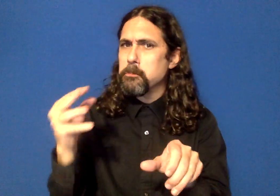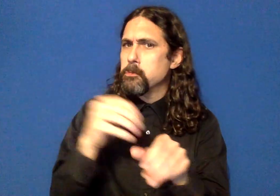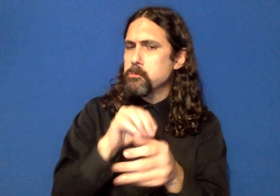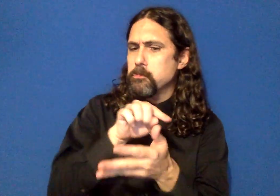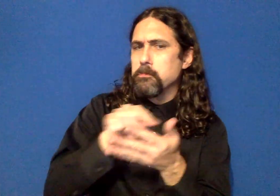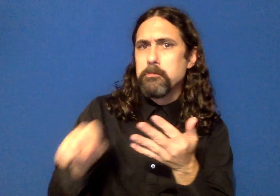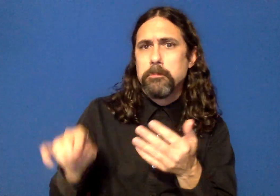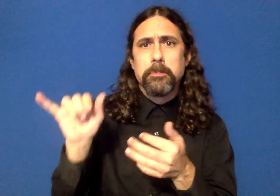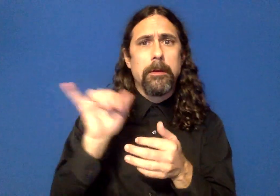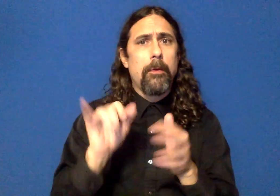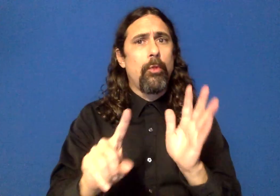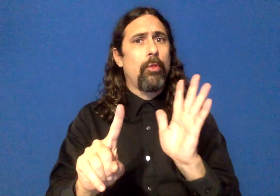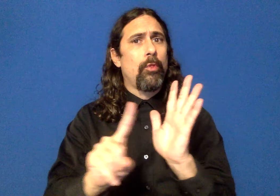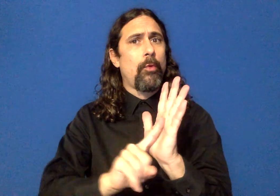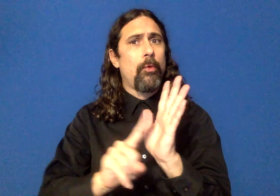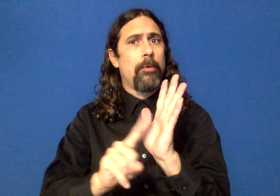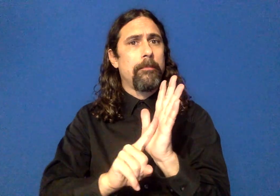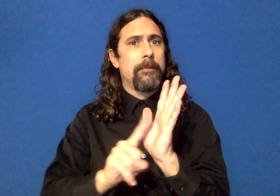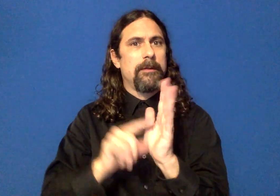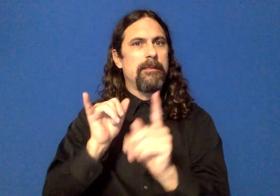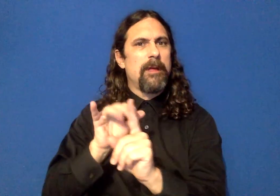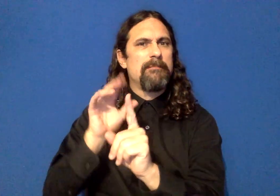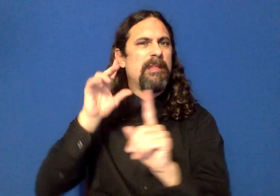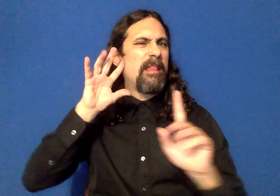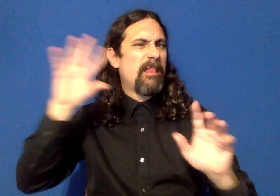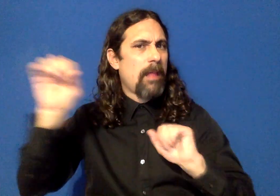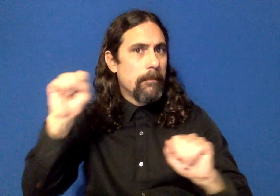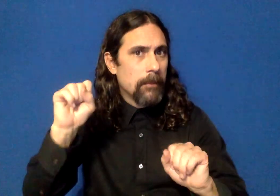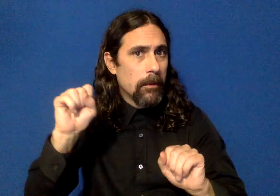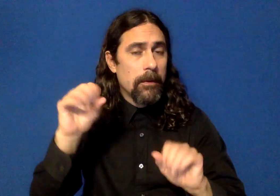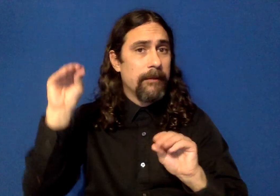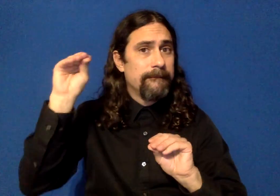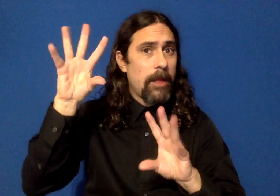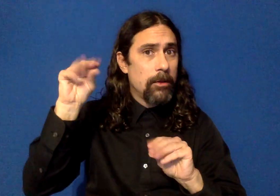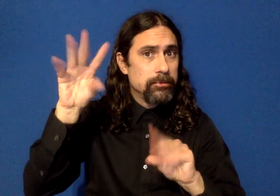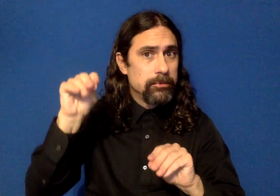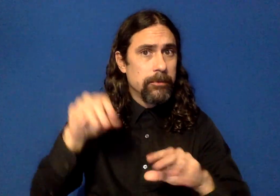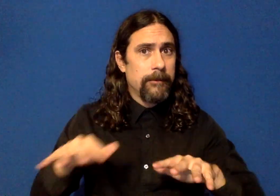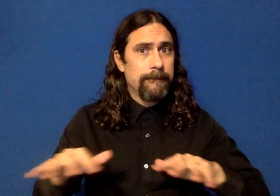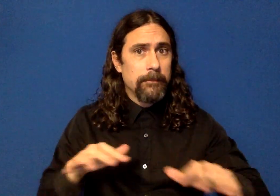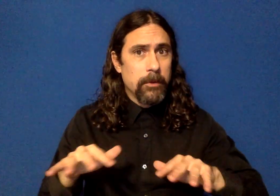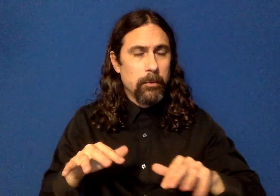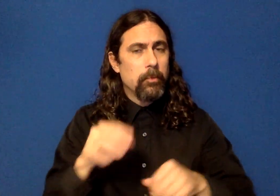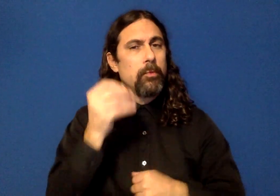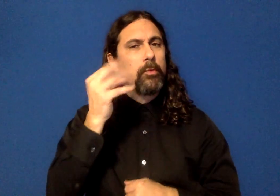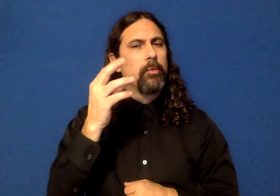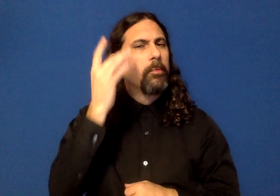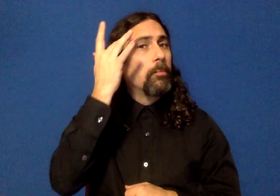Please note that affordable housing applicants with a disability are not only